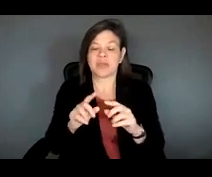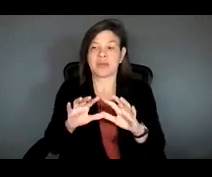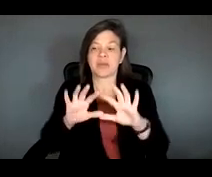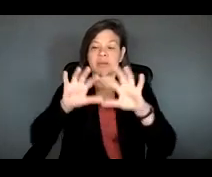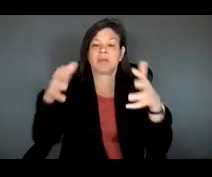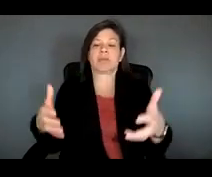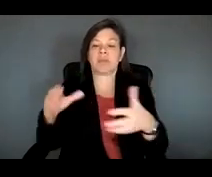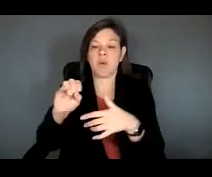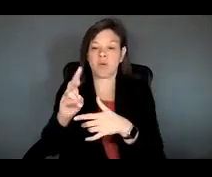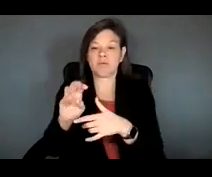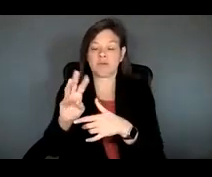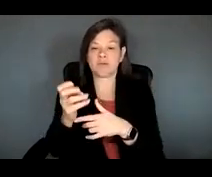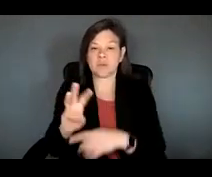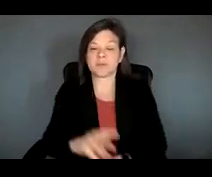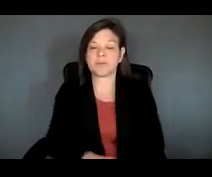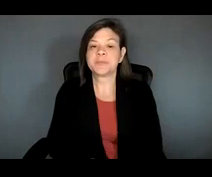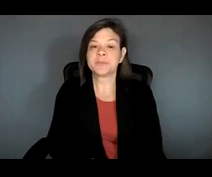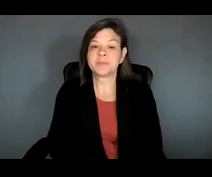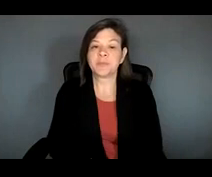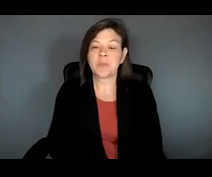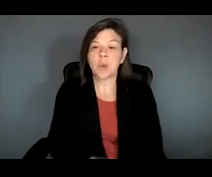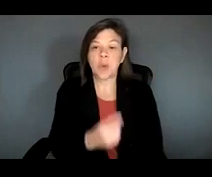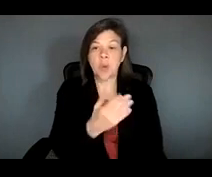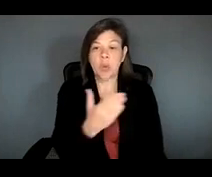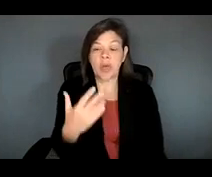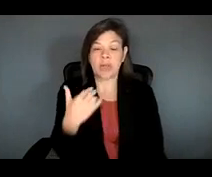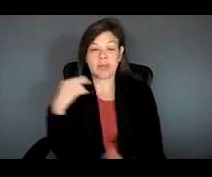One thing that we're really looking at across the board is for